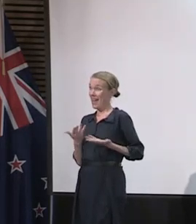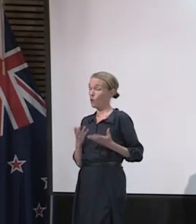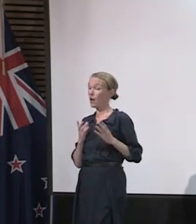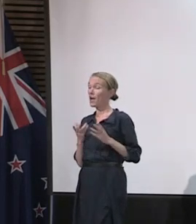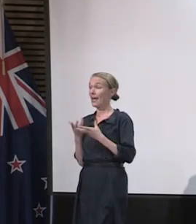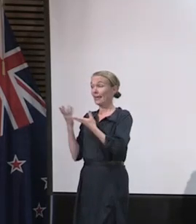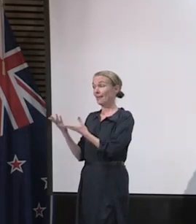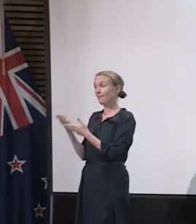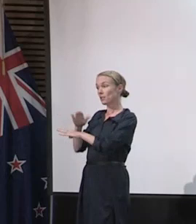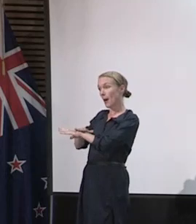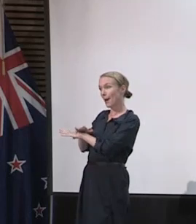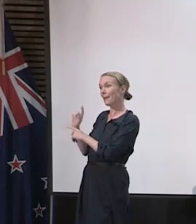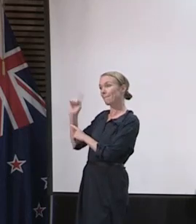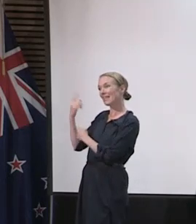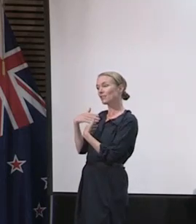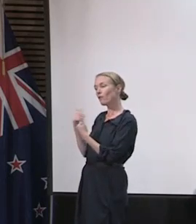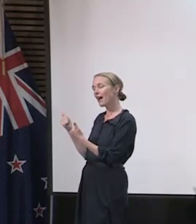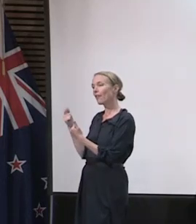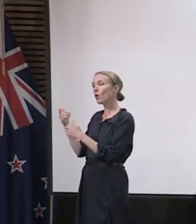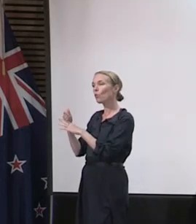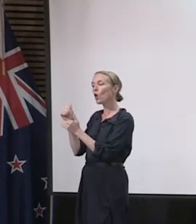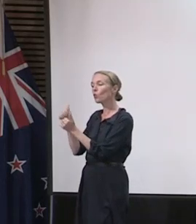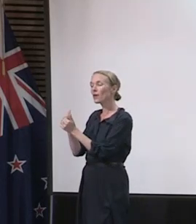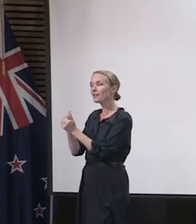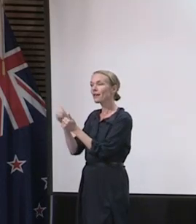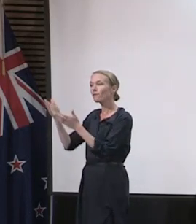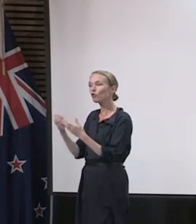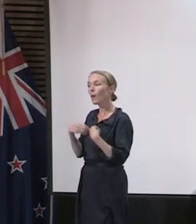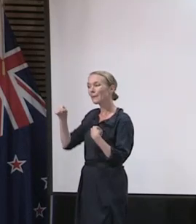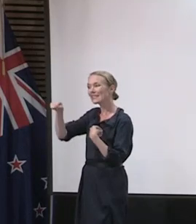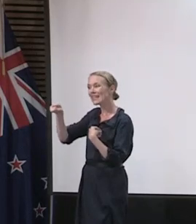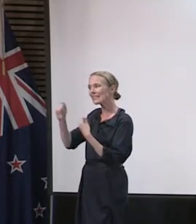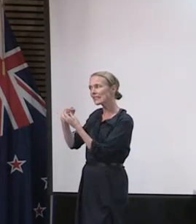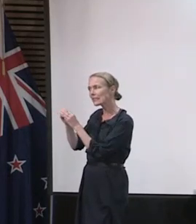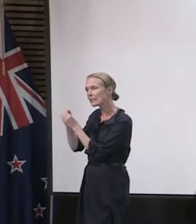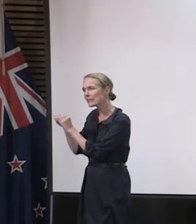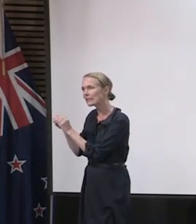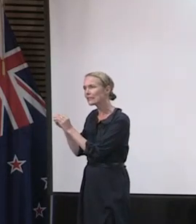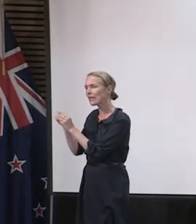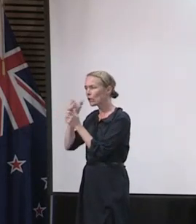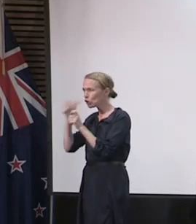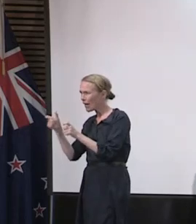give due regard to the view of funeral directors, who the Minister of Health is talking with, about some of the ideas